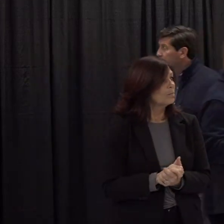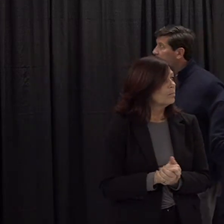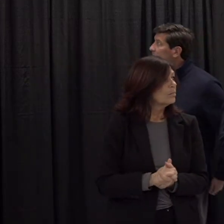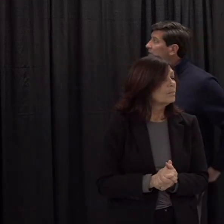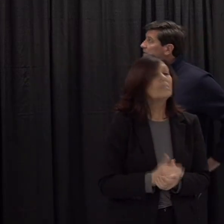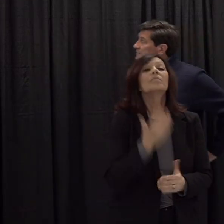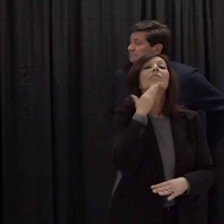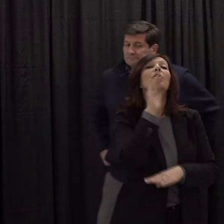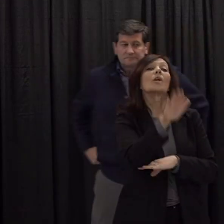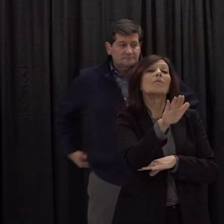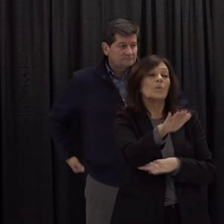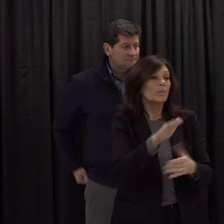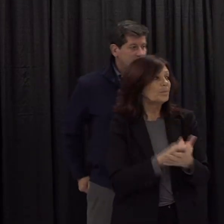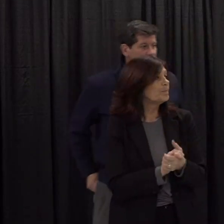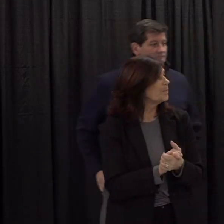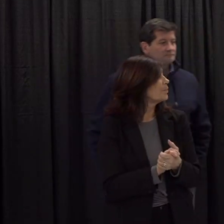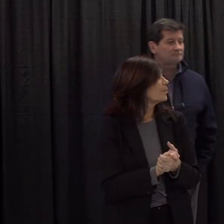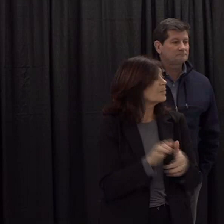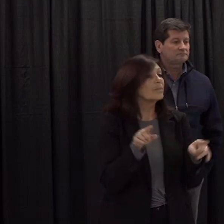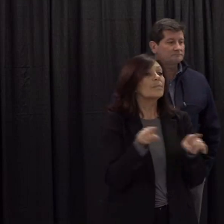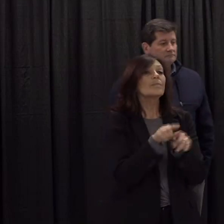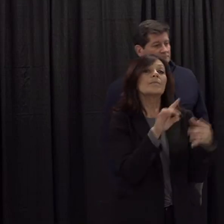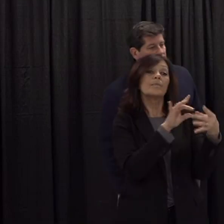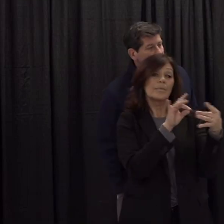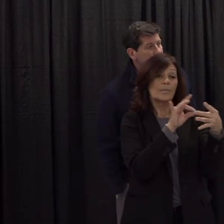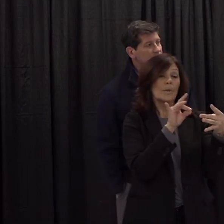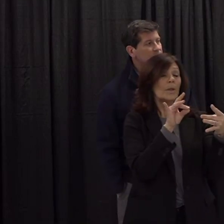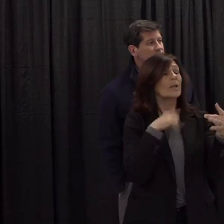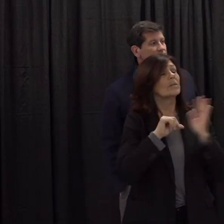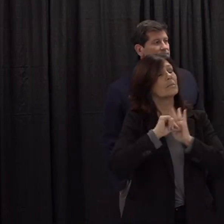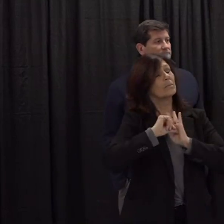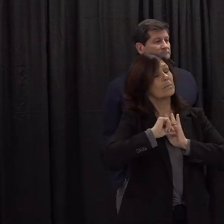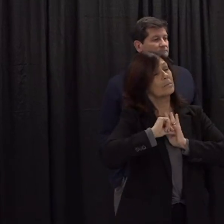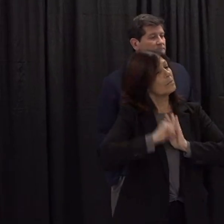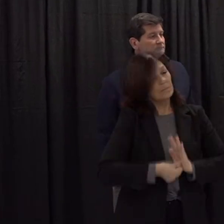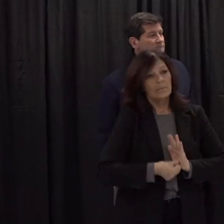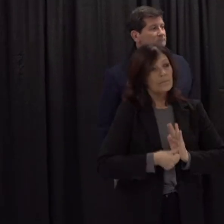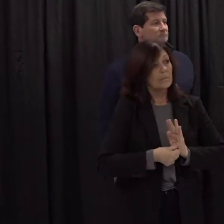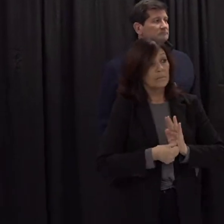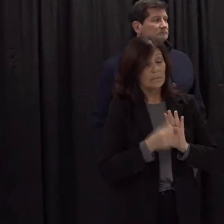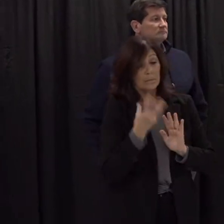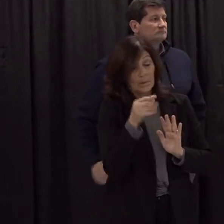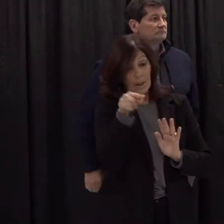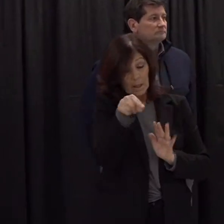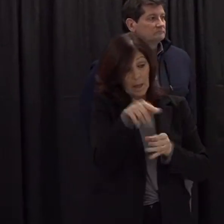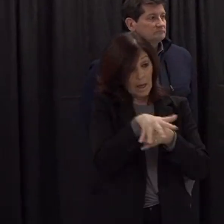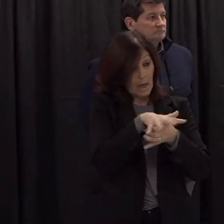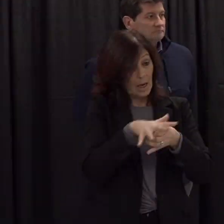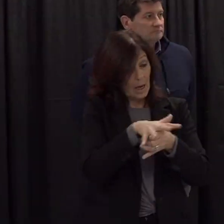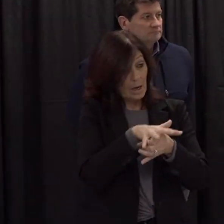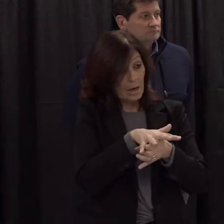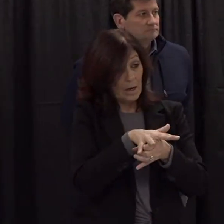Good afternoon. As County Executive said, I can't stress it enough, the conditions in that red zone from the